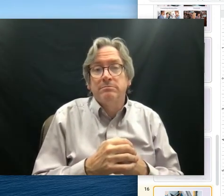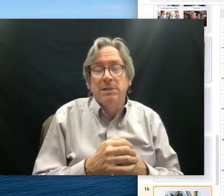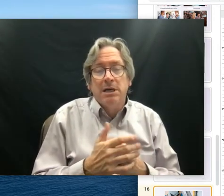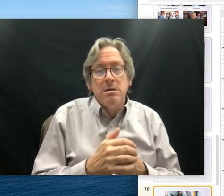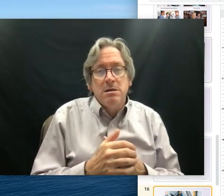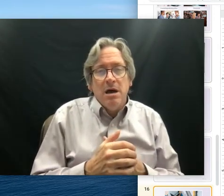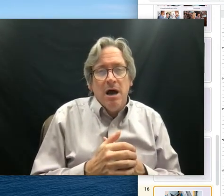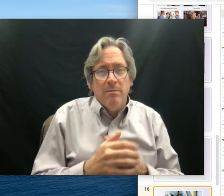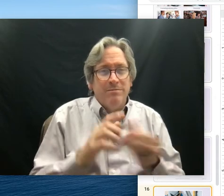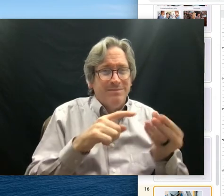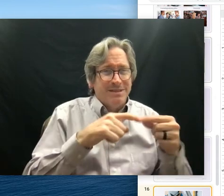um